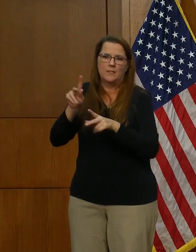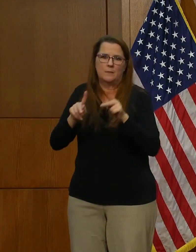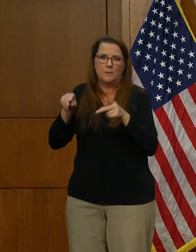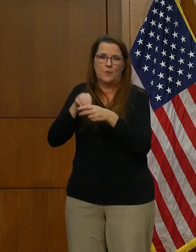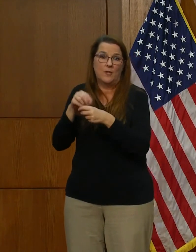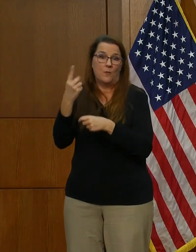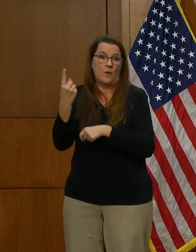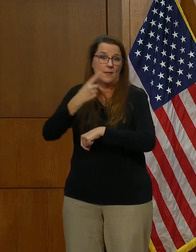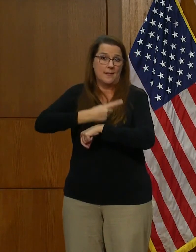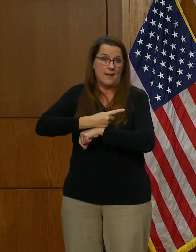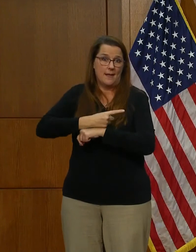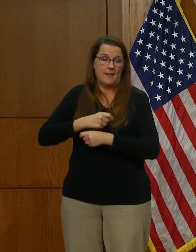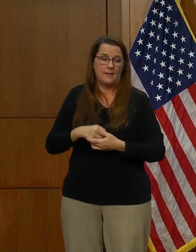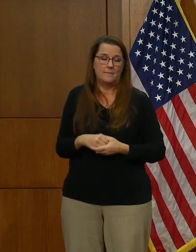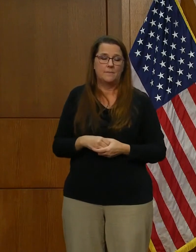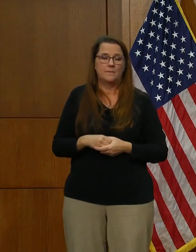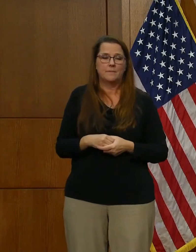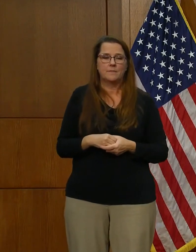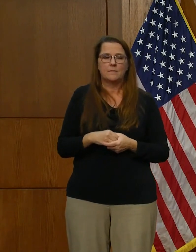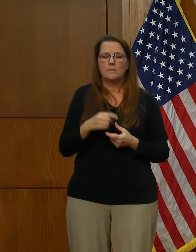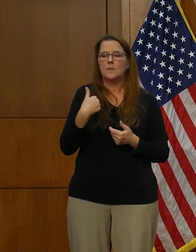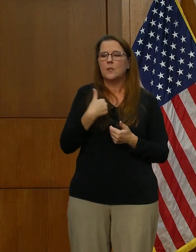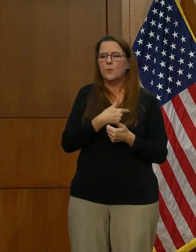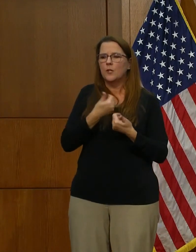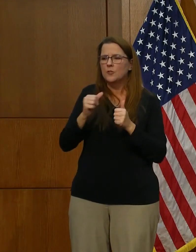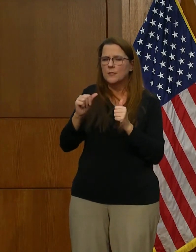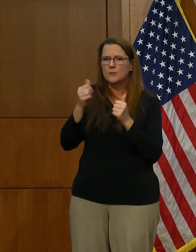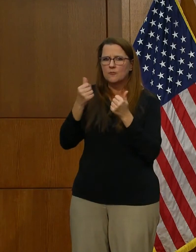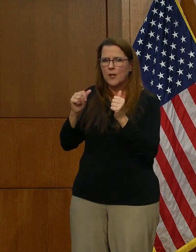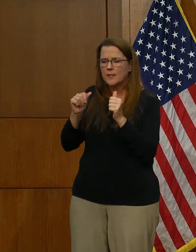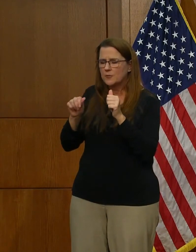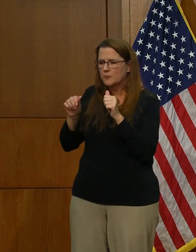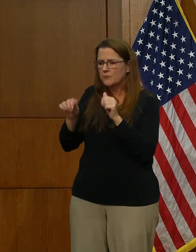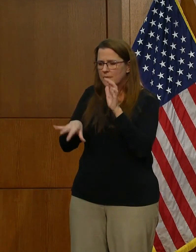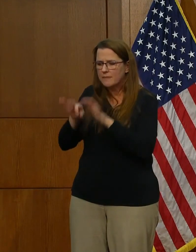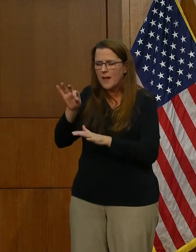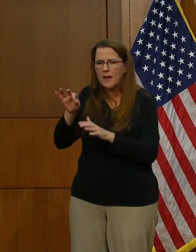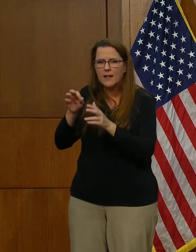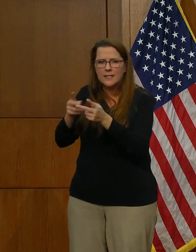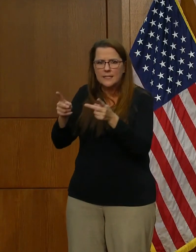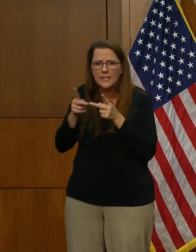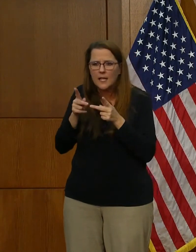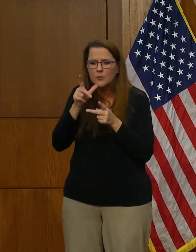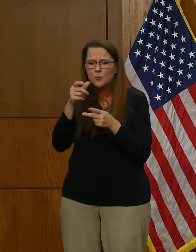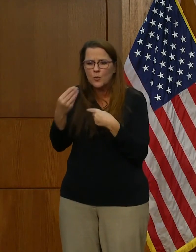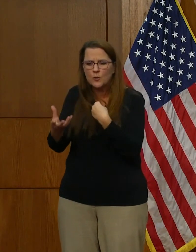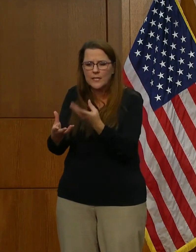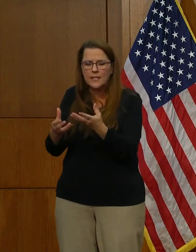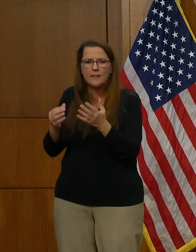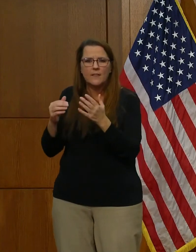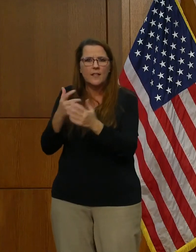SEVERAL 1000 PEOPLE IN A DAY. WE'RE WORKING TO IDENTIFY SITES